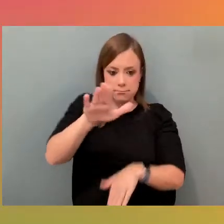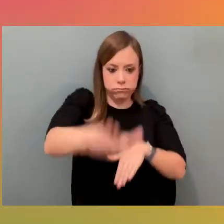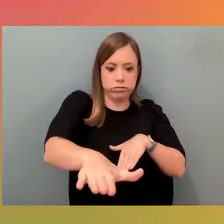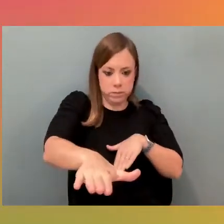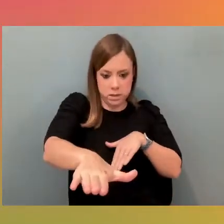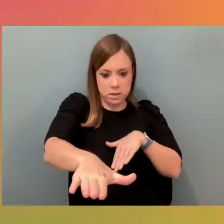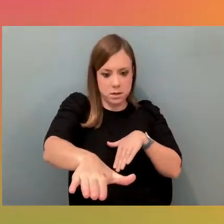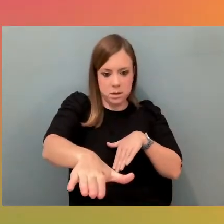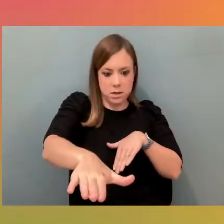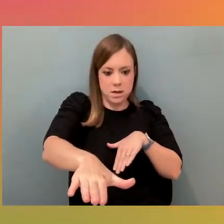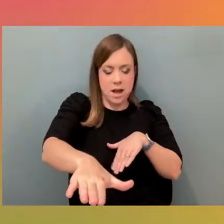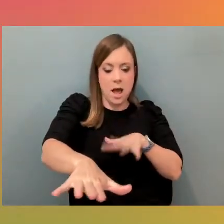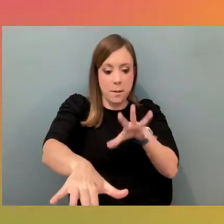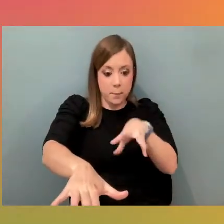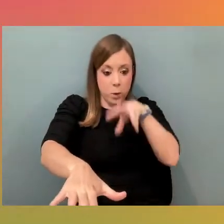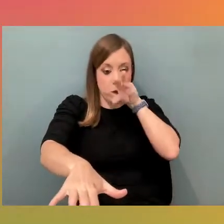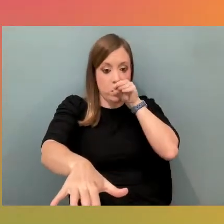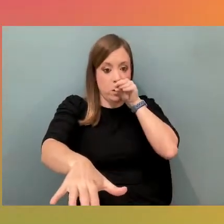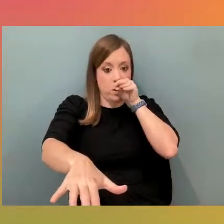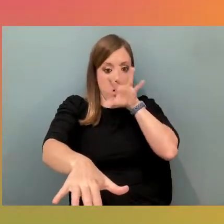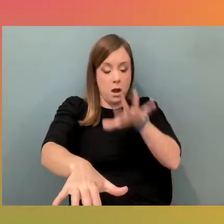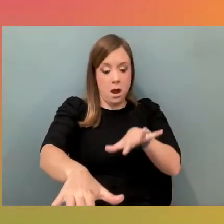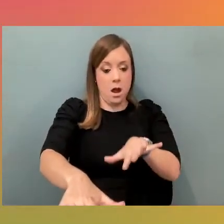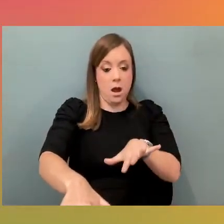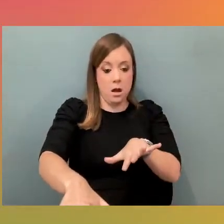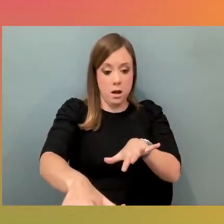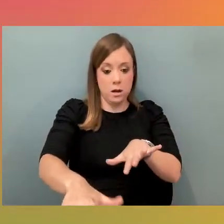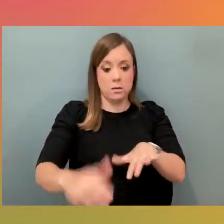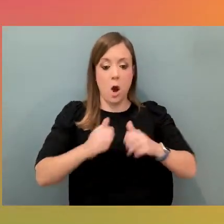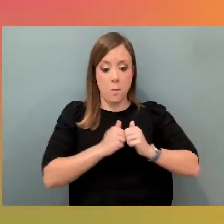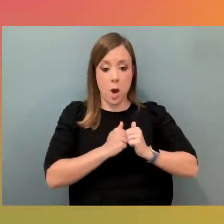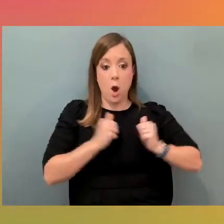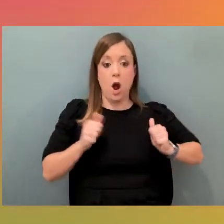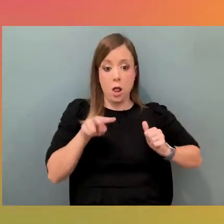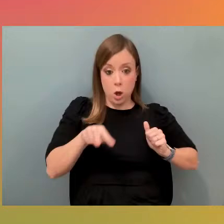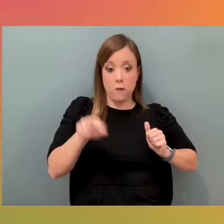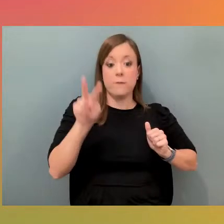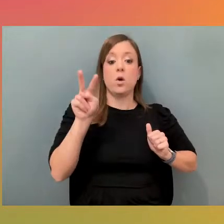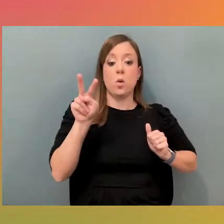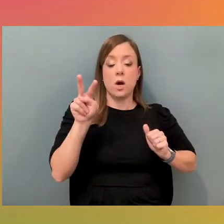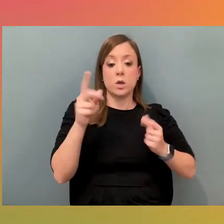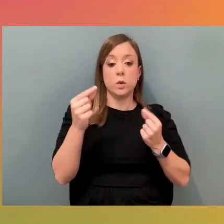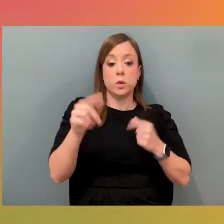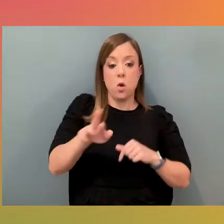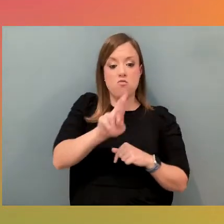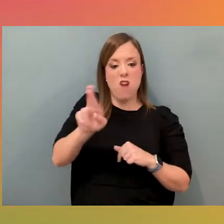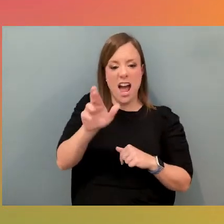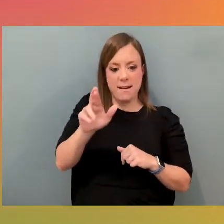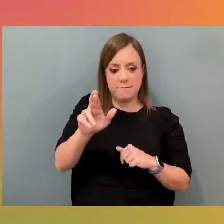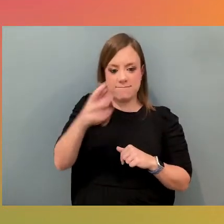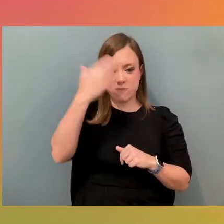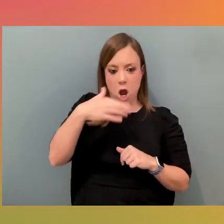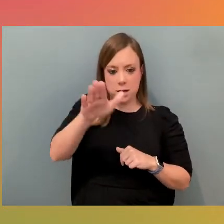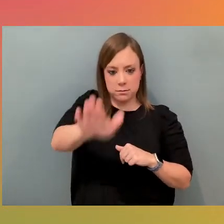ADD ON HERE. SO AS YOU INHALE, OPEN THE HEART AND LOOK FORWARD.